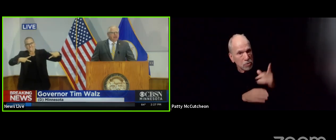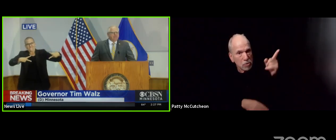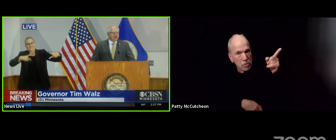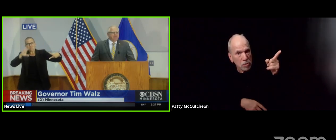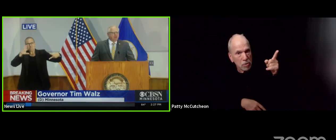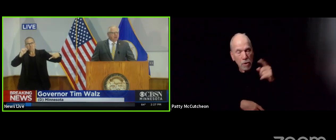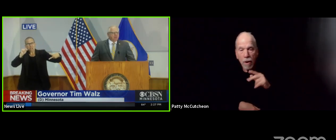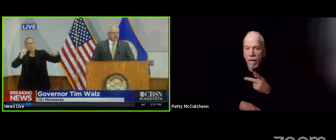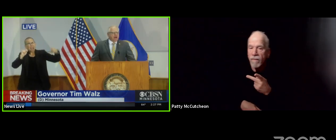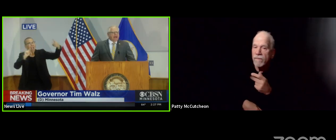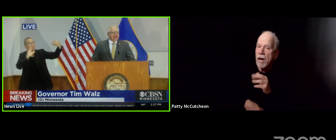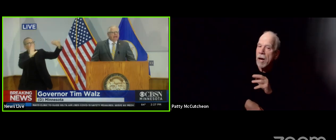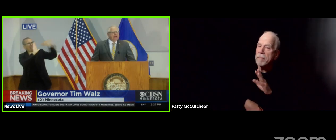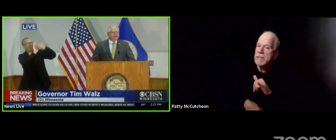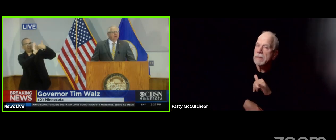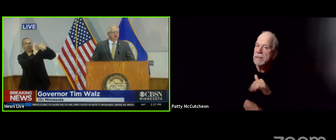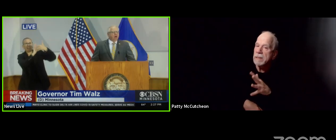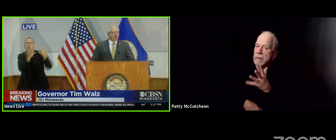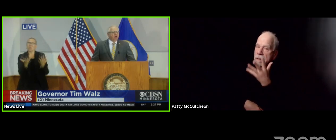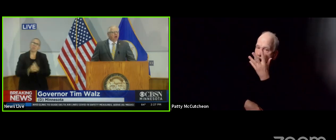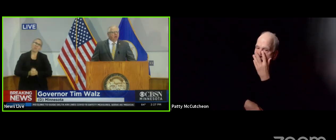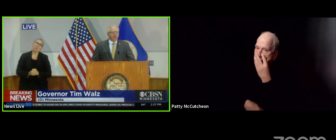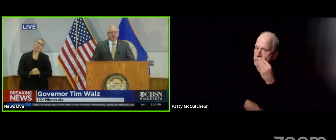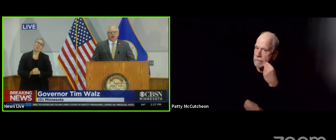THEY HAVE MY PHONE NUMBER, I NEVER HEARD A WORD.